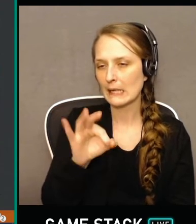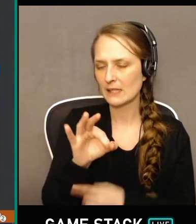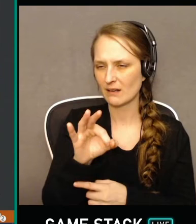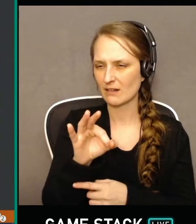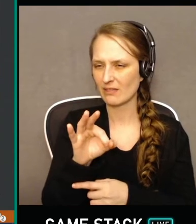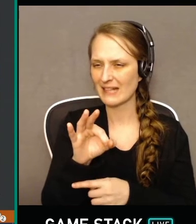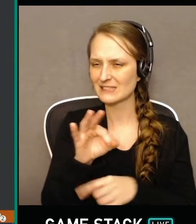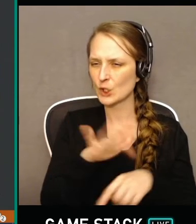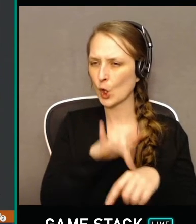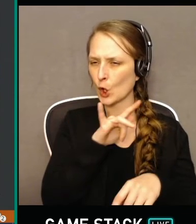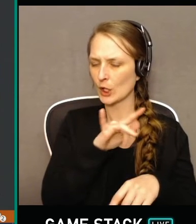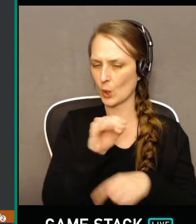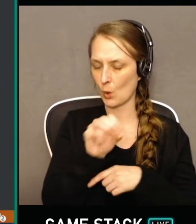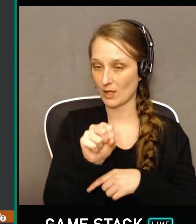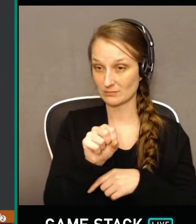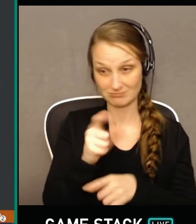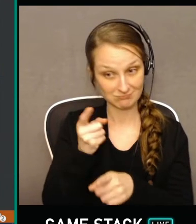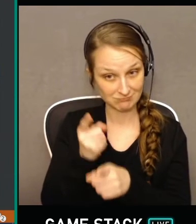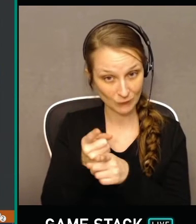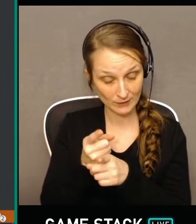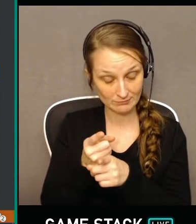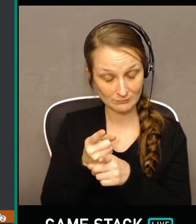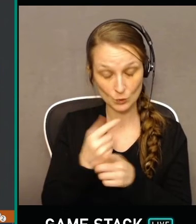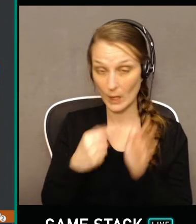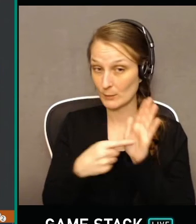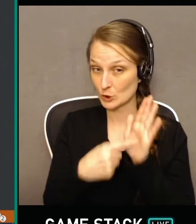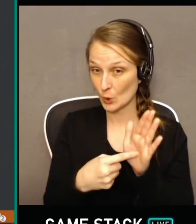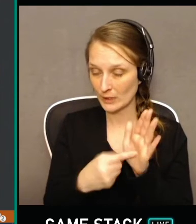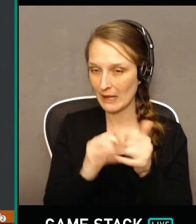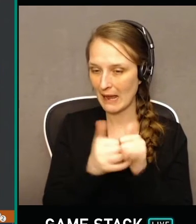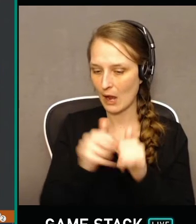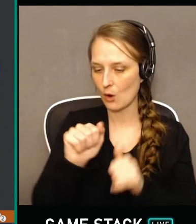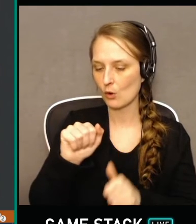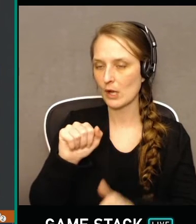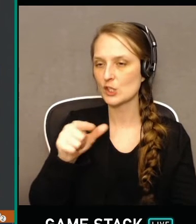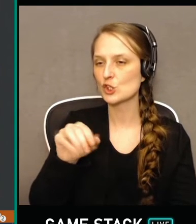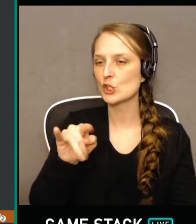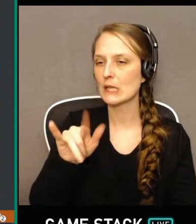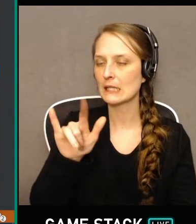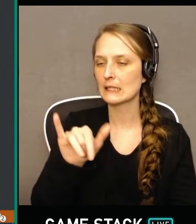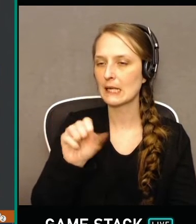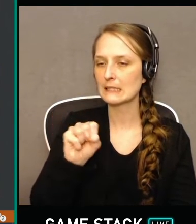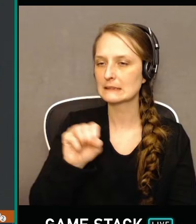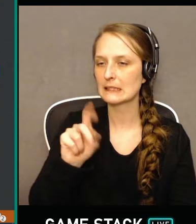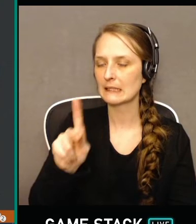That's right, what I'm showing you right now is how the Agility SDK lets you line up newer DirectX